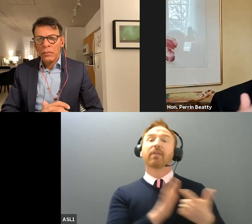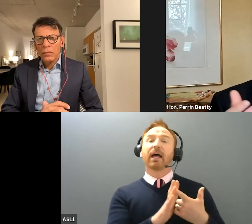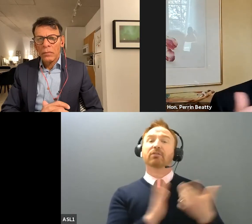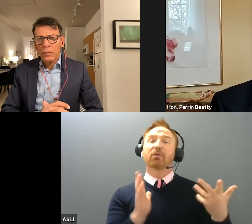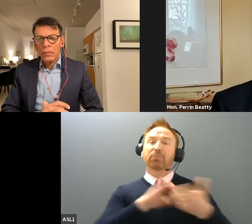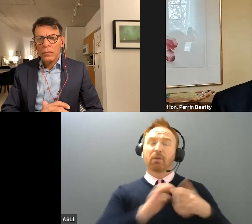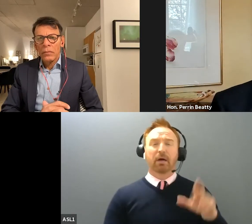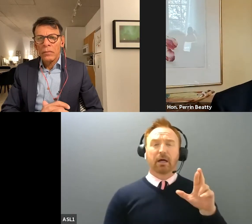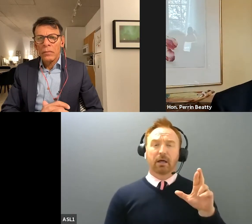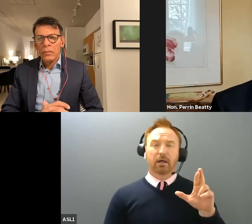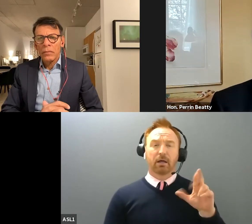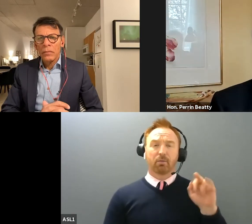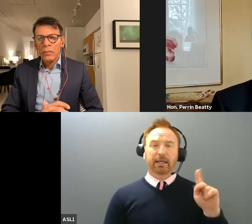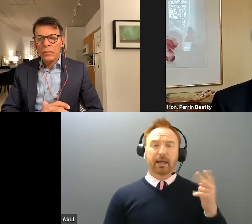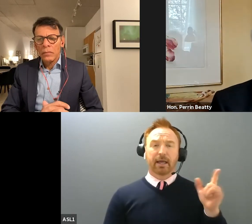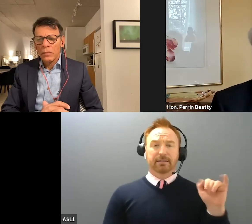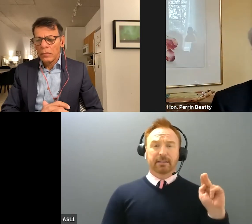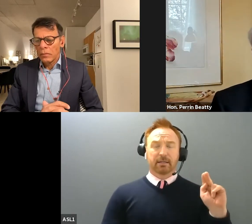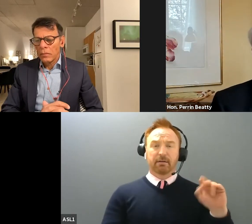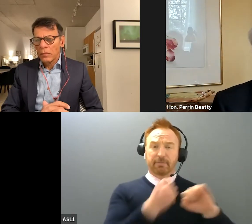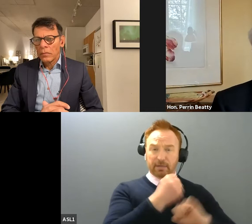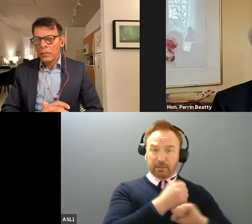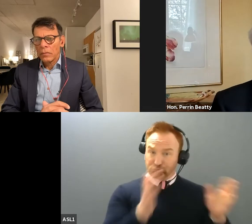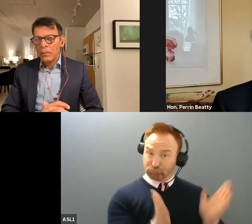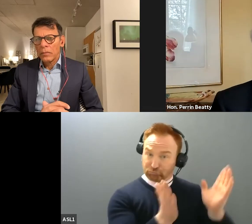in terms of trying to encourage that. But the other area that we've been focused on